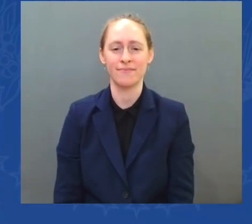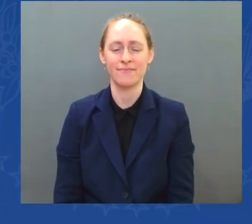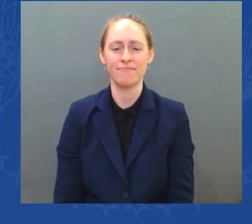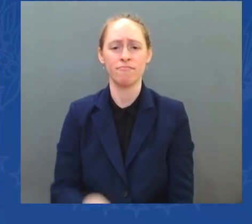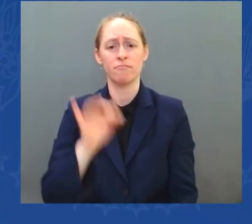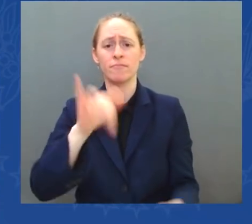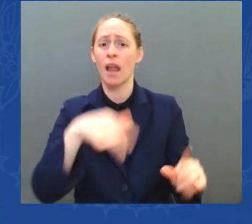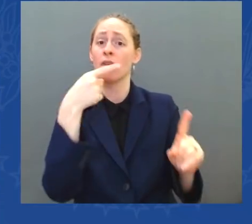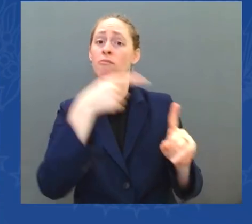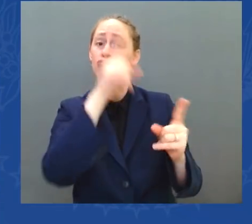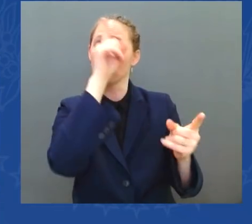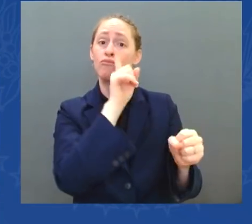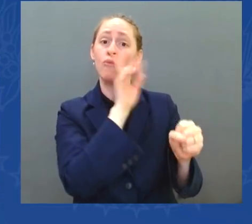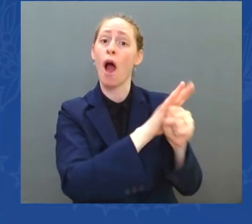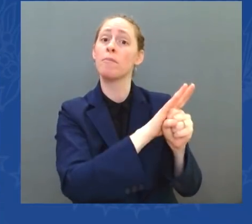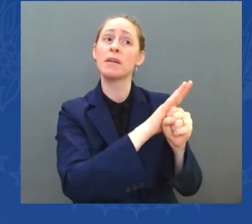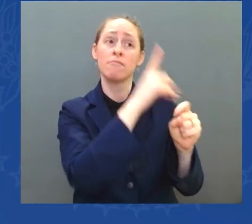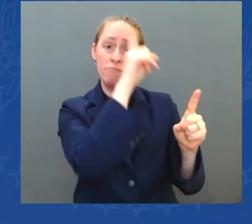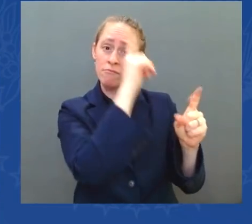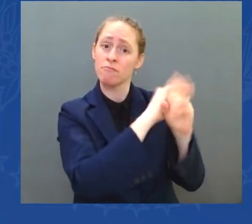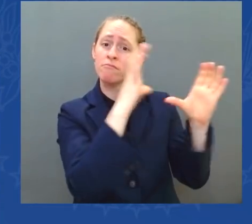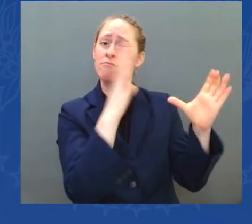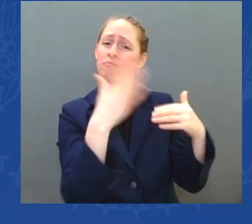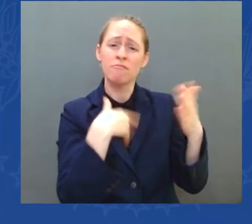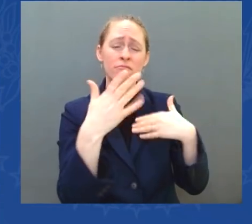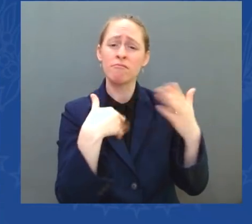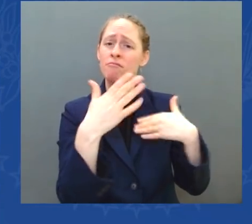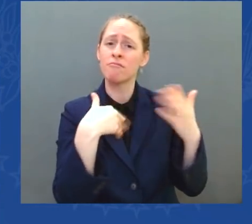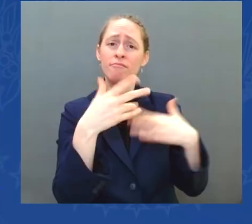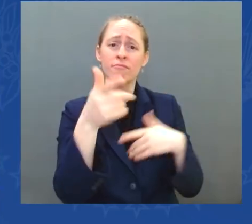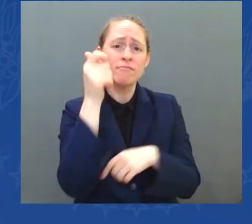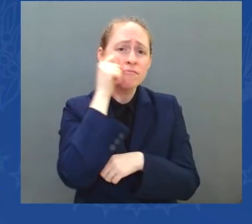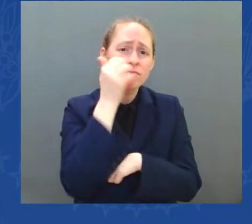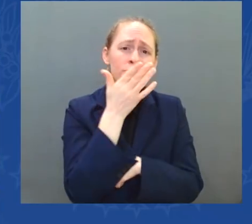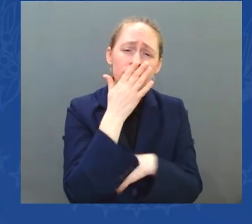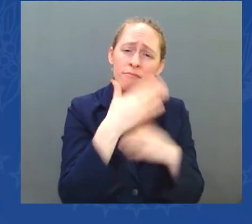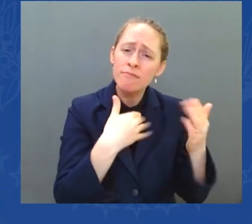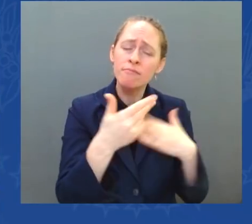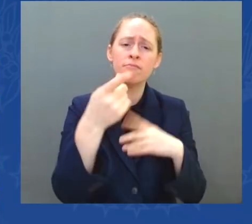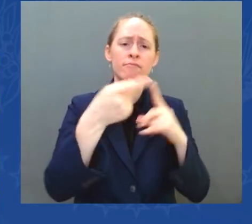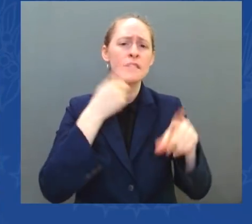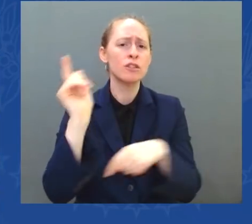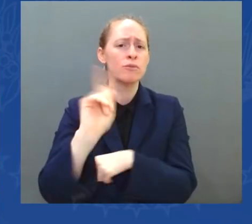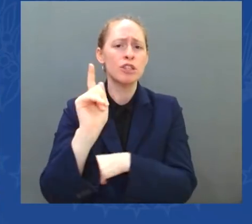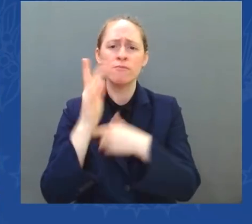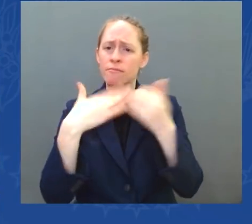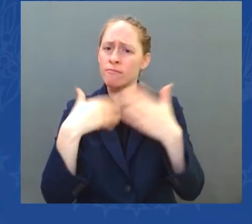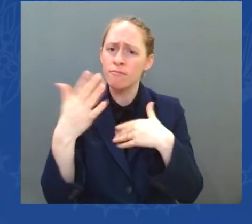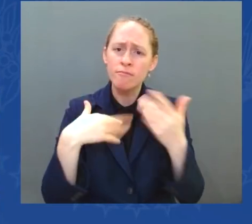should have, should have a fair and equal chance to go as far as their God given talents can take them.